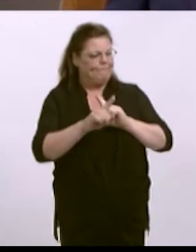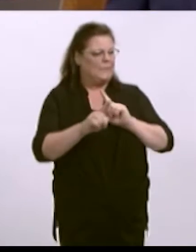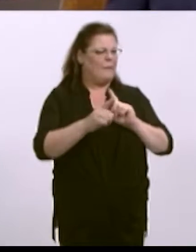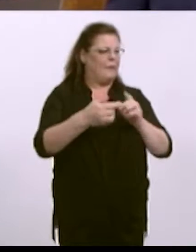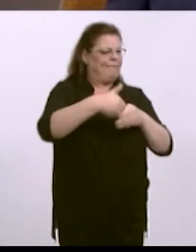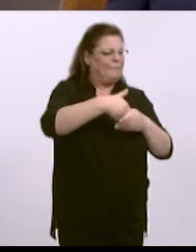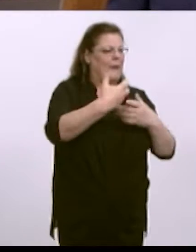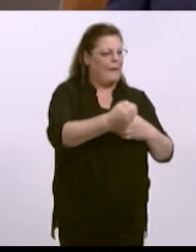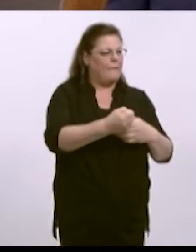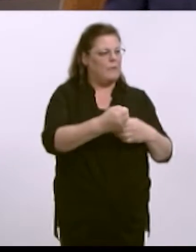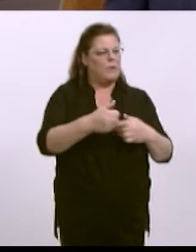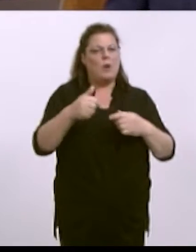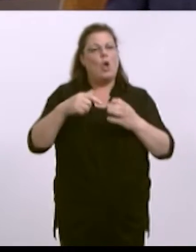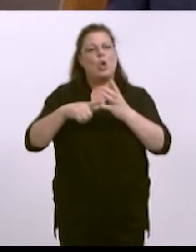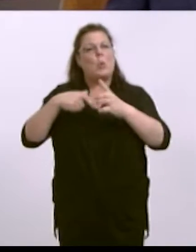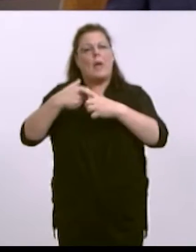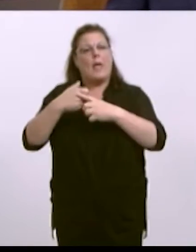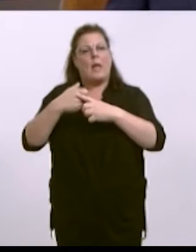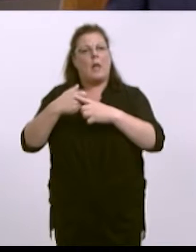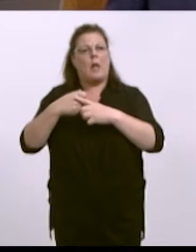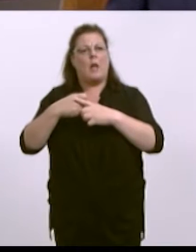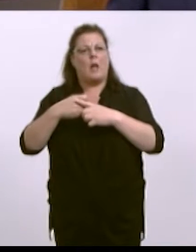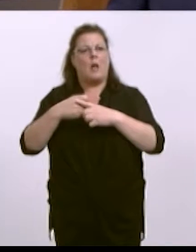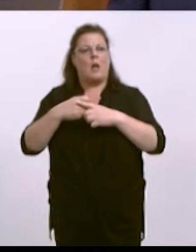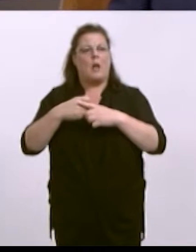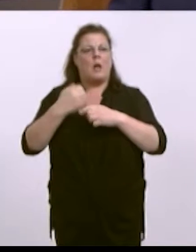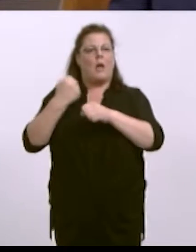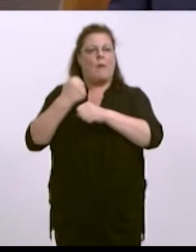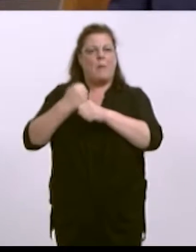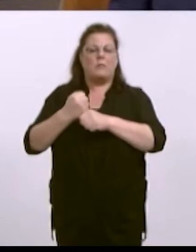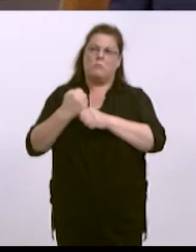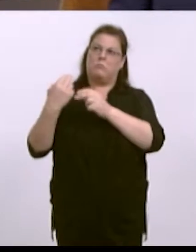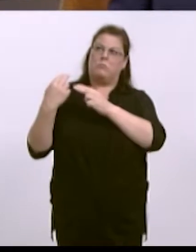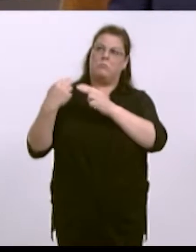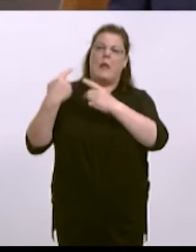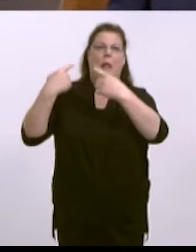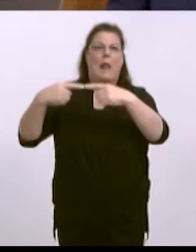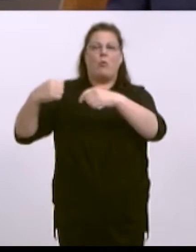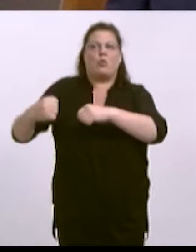unlike the Scottish Government, is prevented from running a franchise and having that franchise